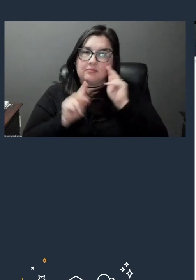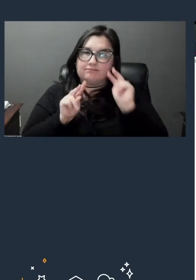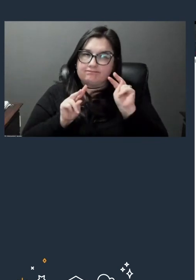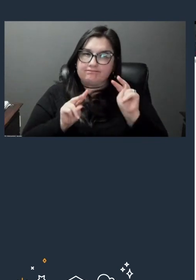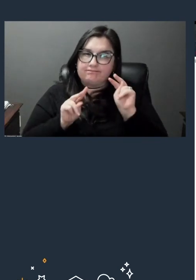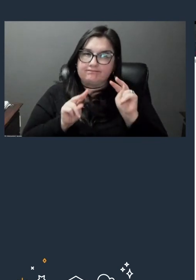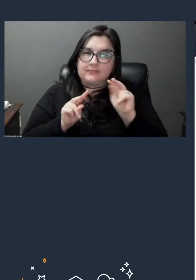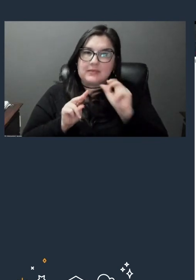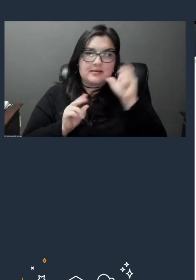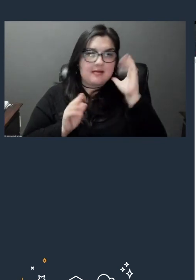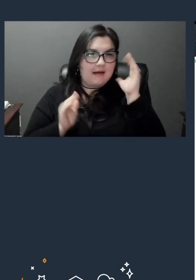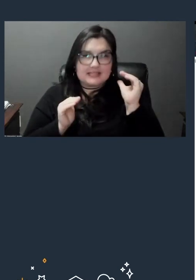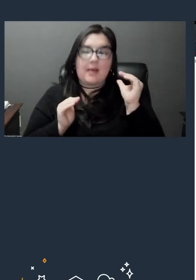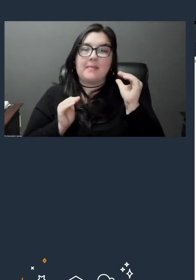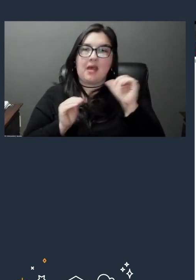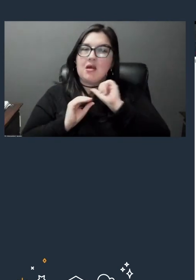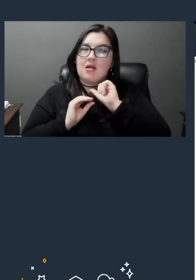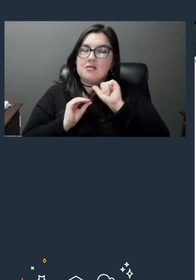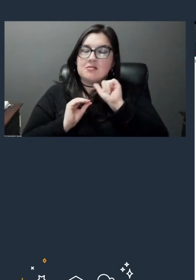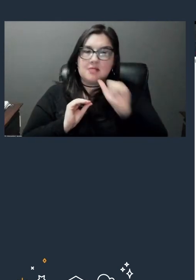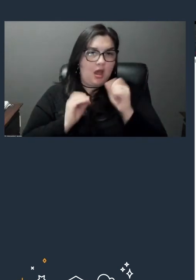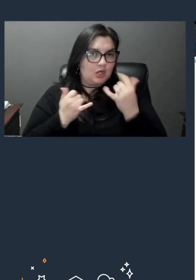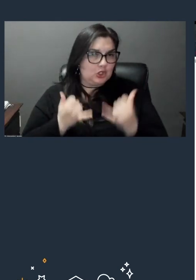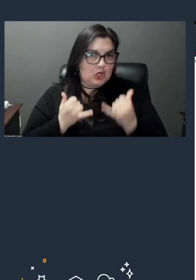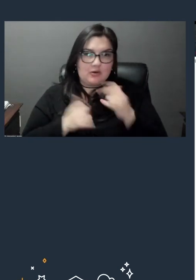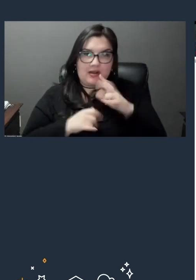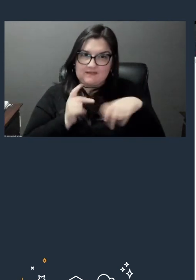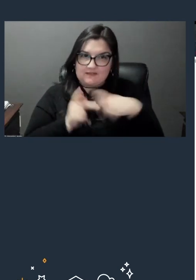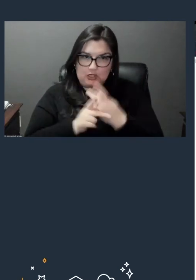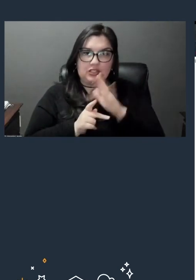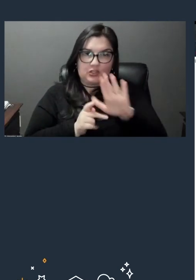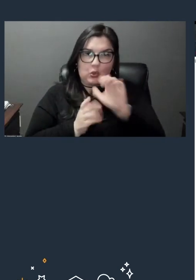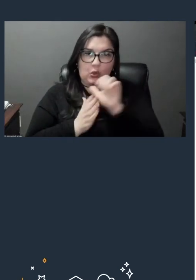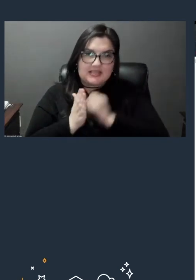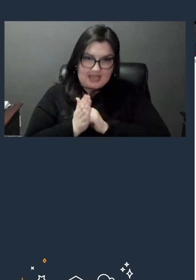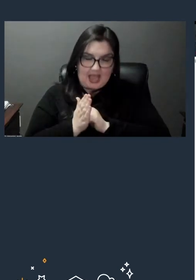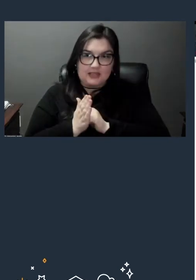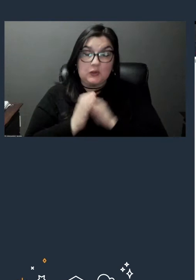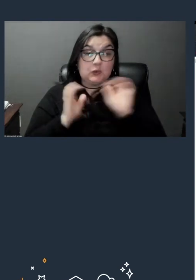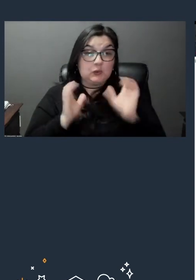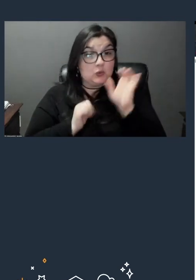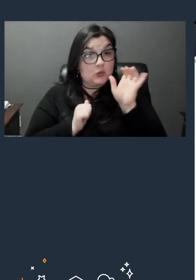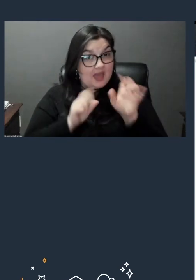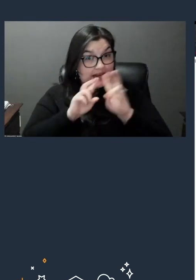that are accumulating in our account. So to do this analysis, we'll go to the bucket tab